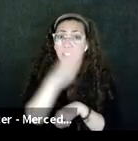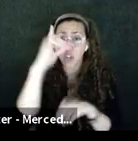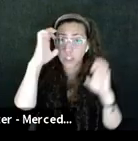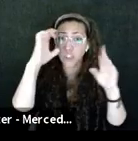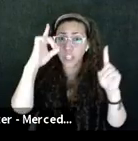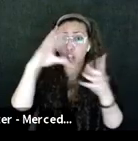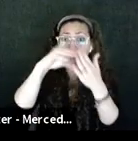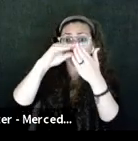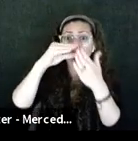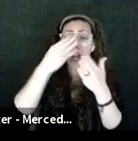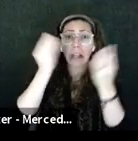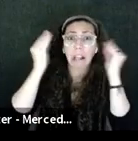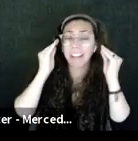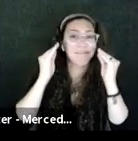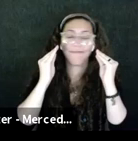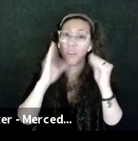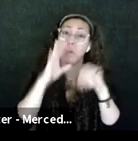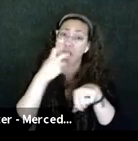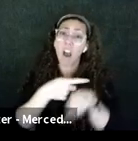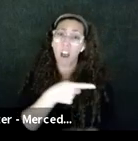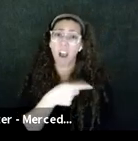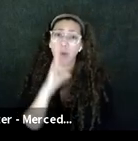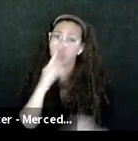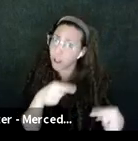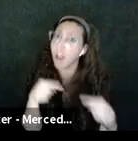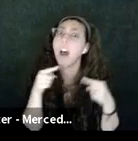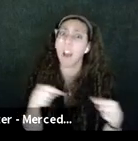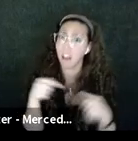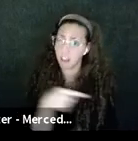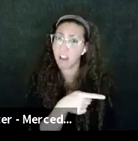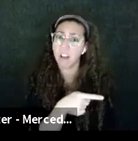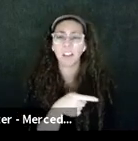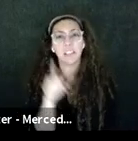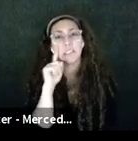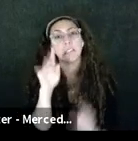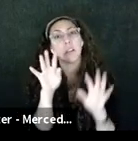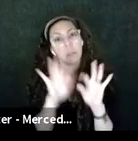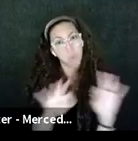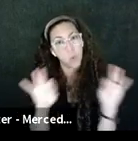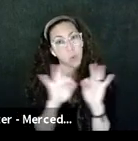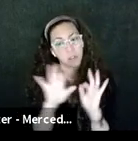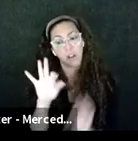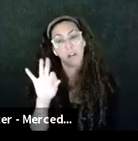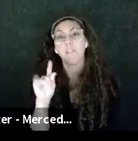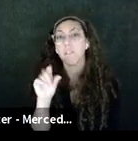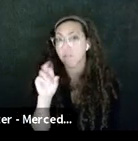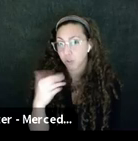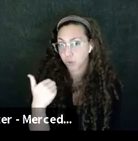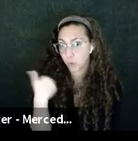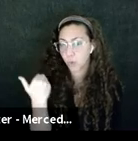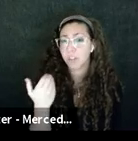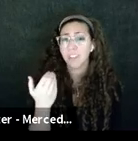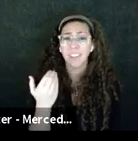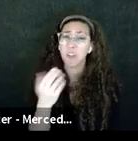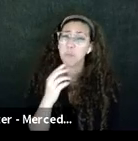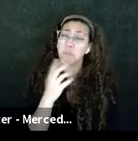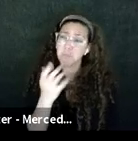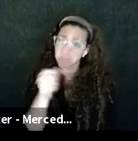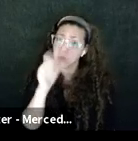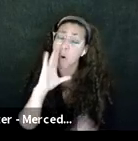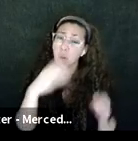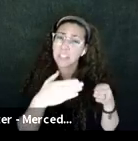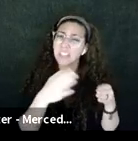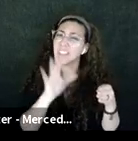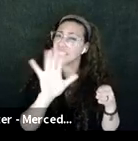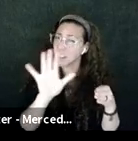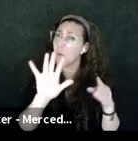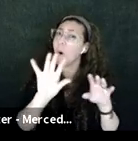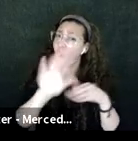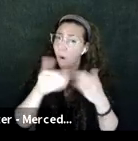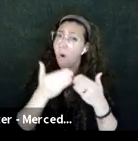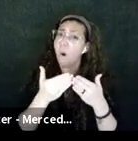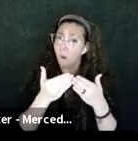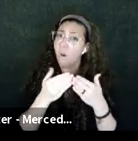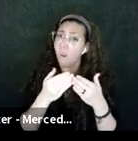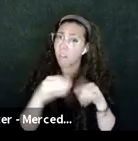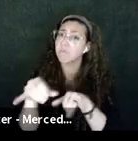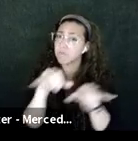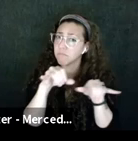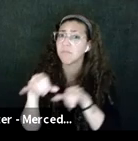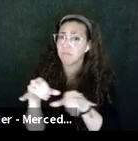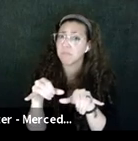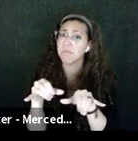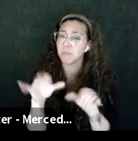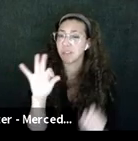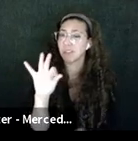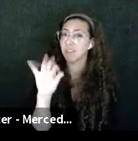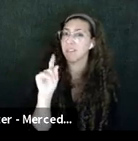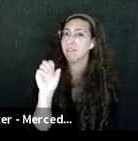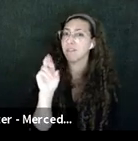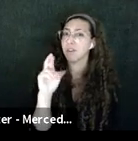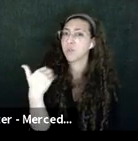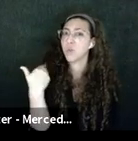Jason Williams: Are are really important around foster youth and but we are all affected by these things, but often foster youth are affected even more. And one thing that's really important is that